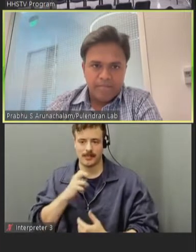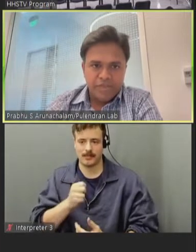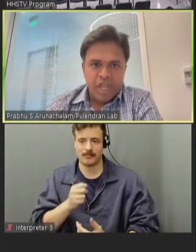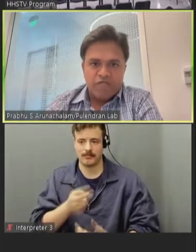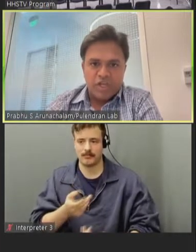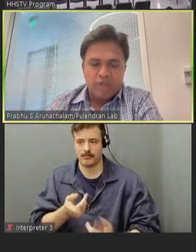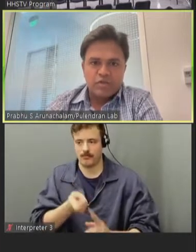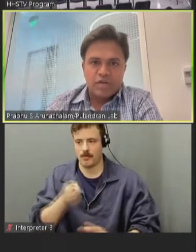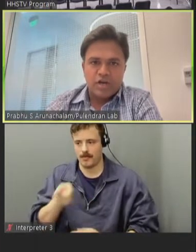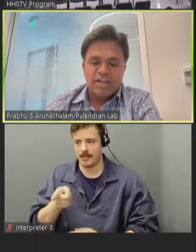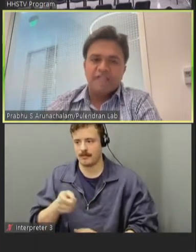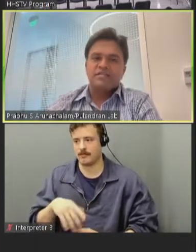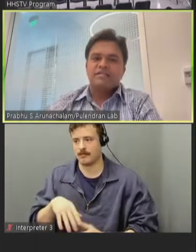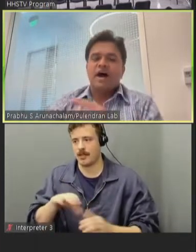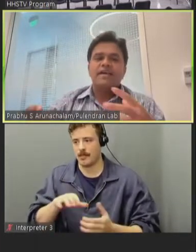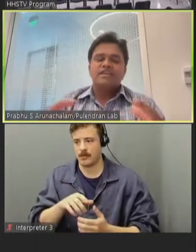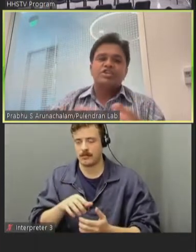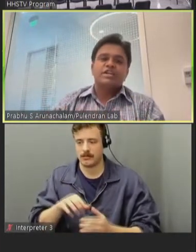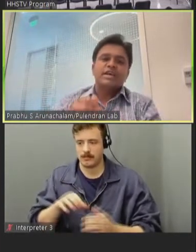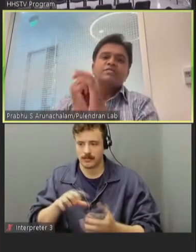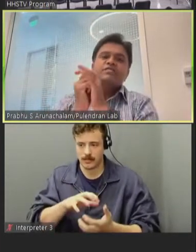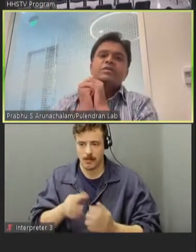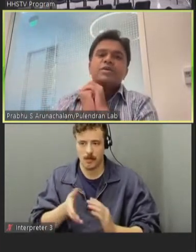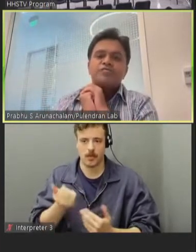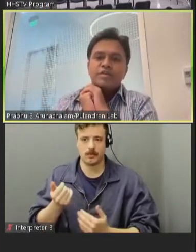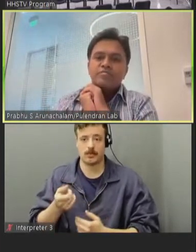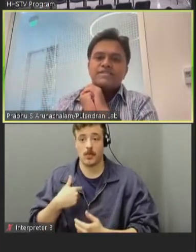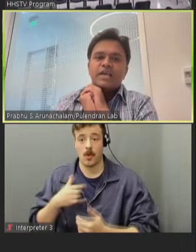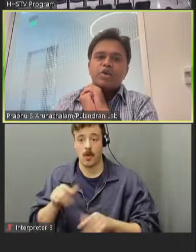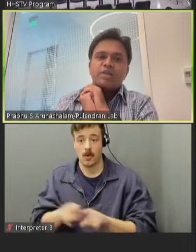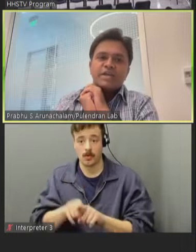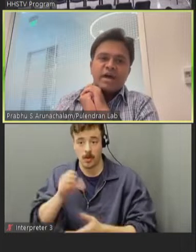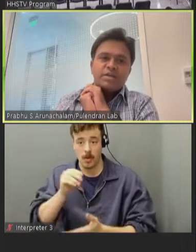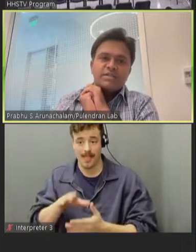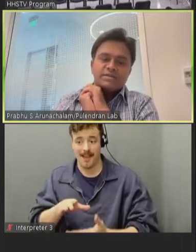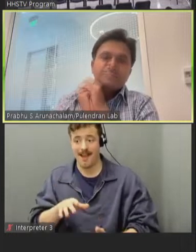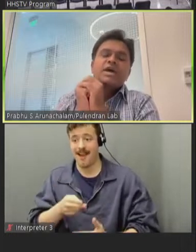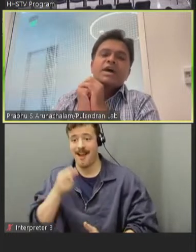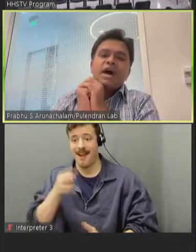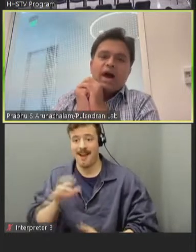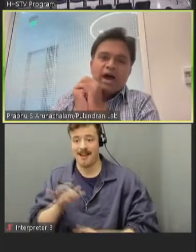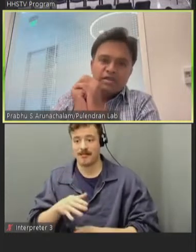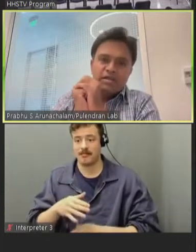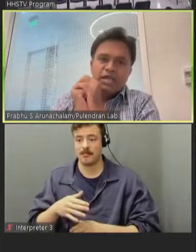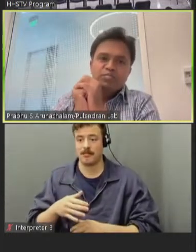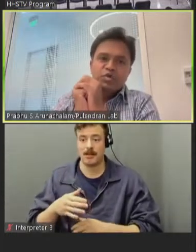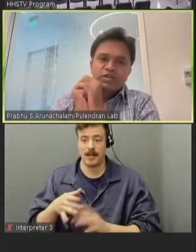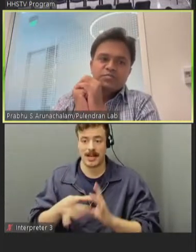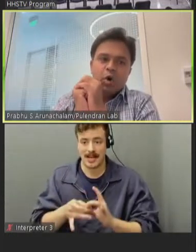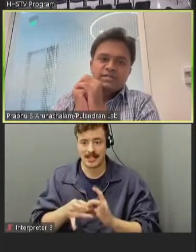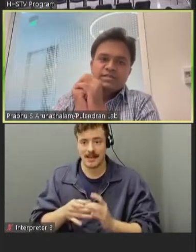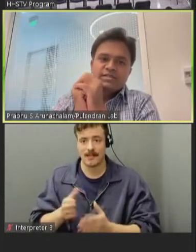We are also learning the high interconnectivity between cellular metabolism and immune responses.